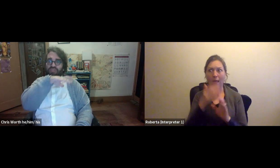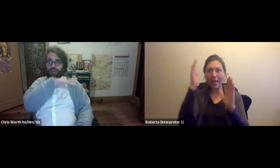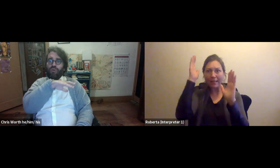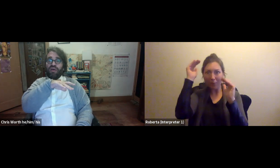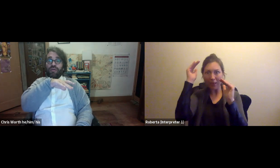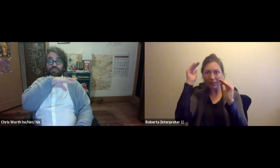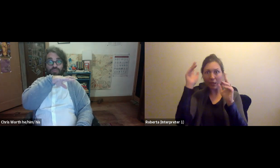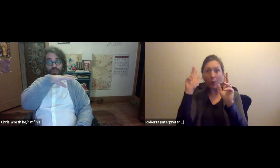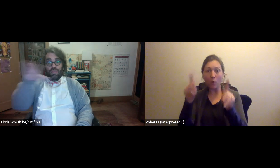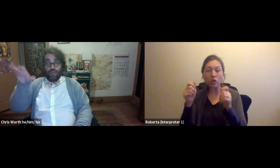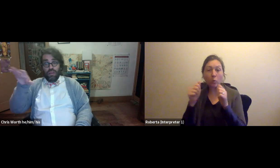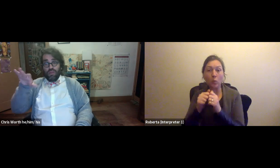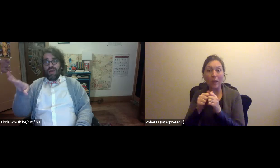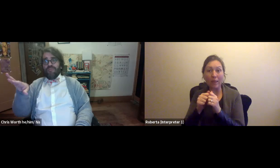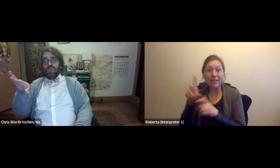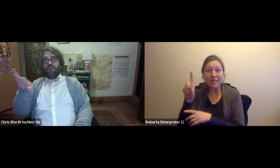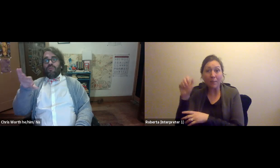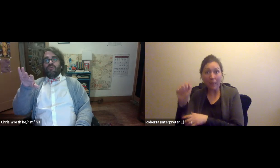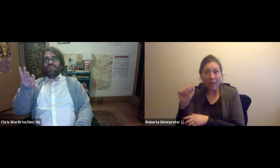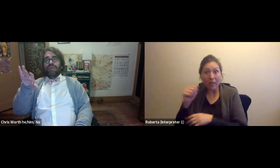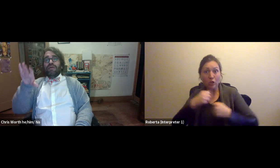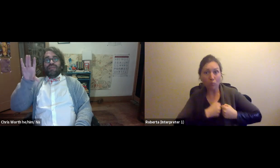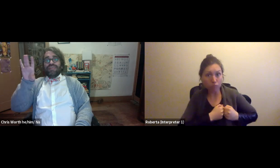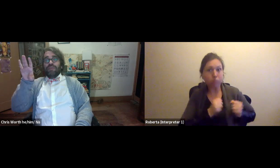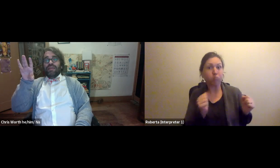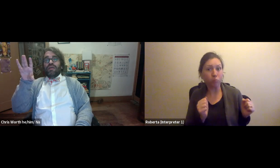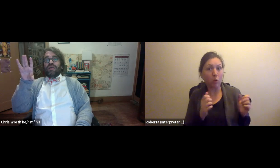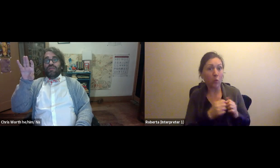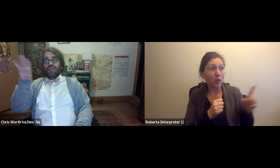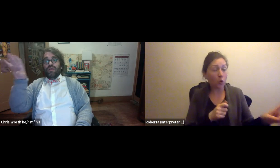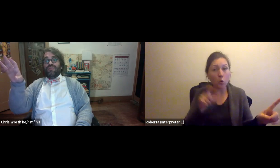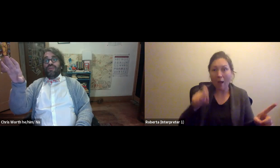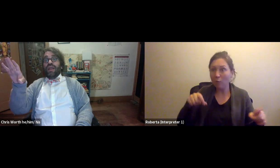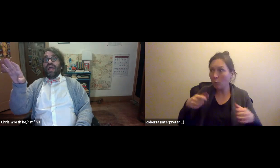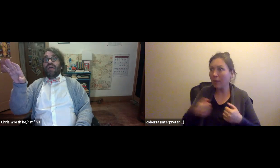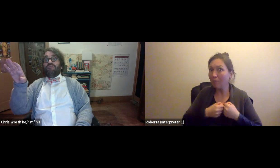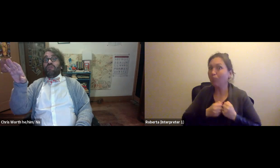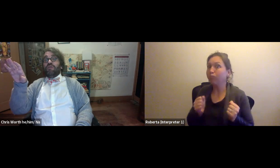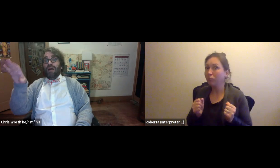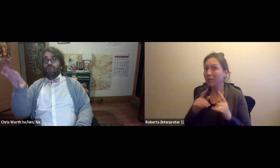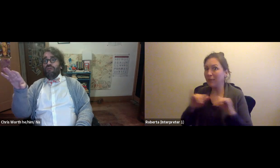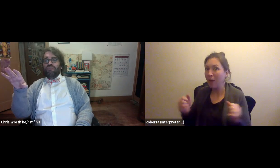you, you have to be vulnerable with them. Does that mean to not have boundaries? Oh